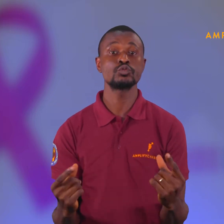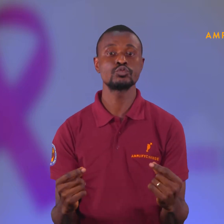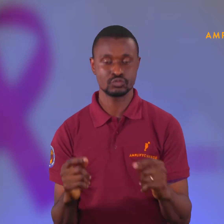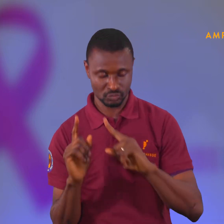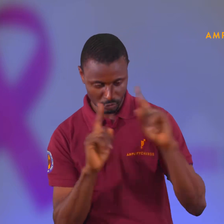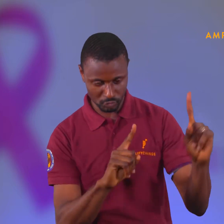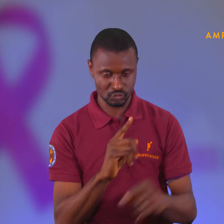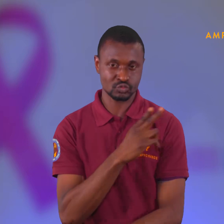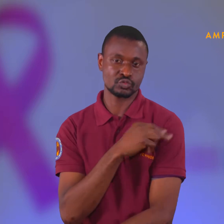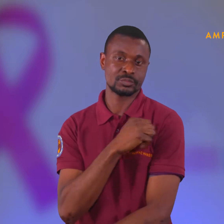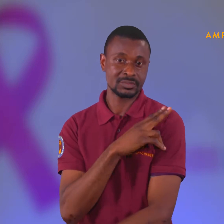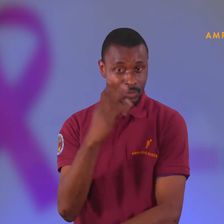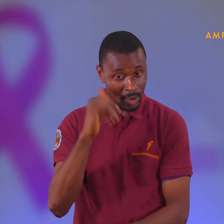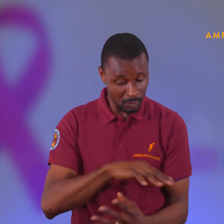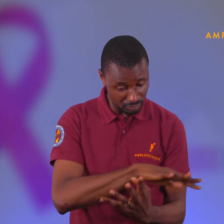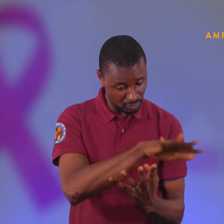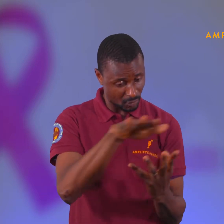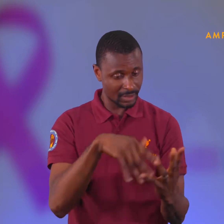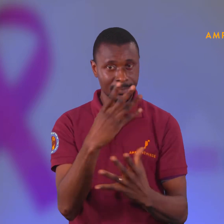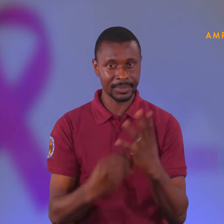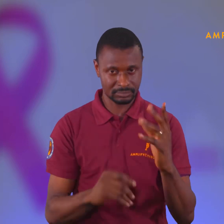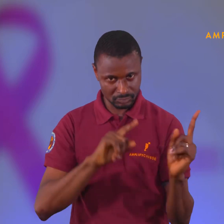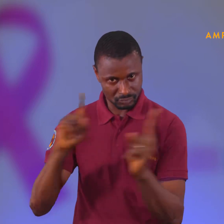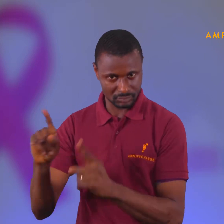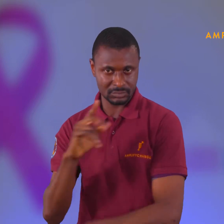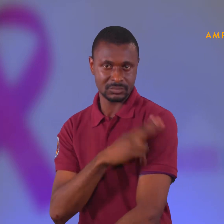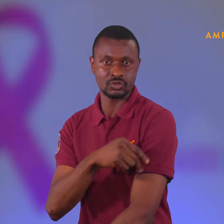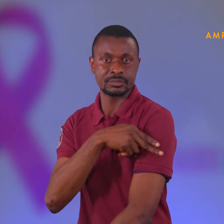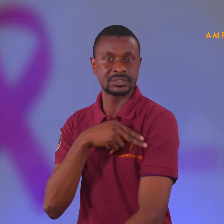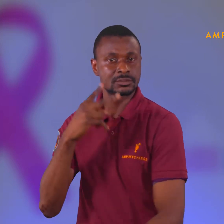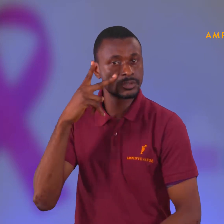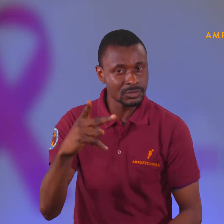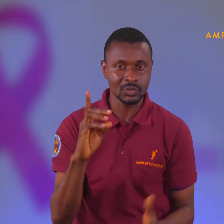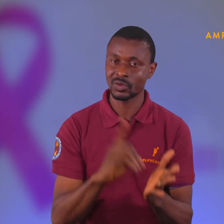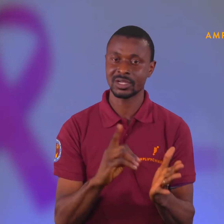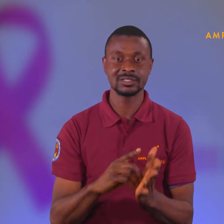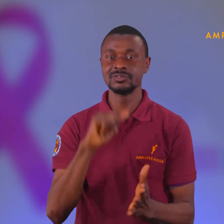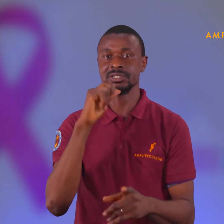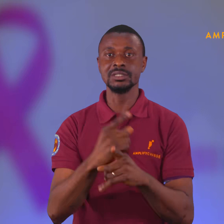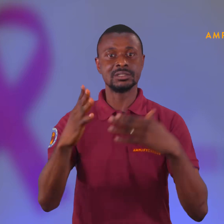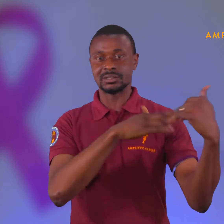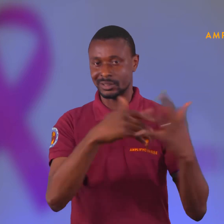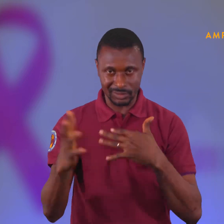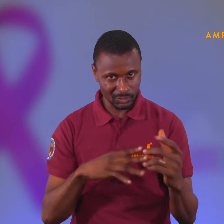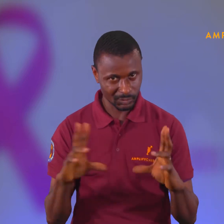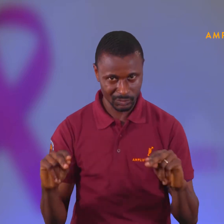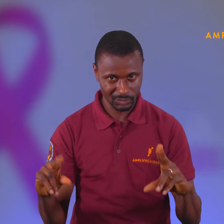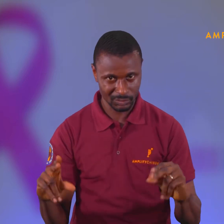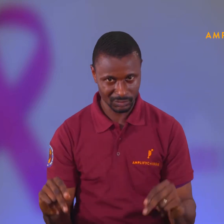In all the above situations, abortion is allowed at a medical facility or hospital.